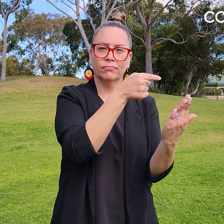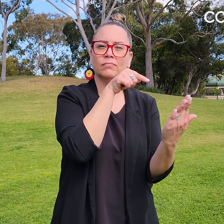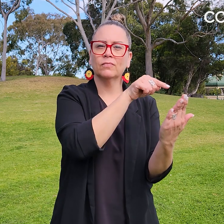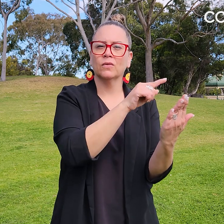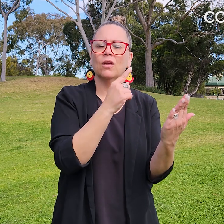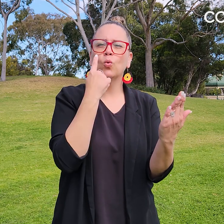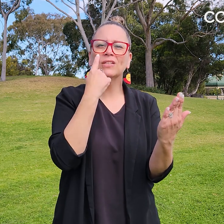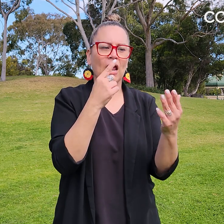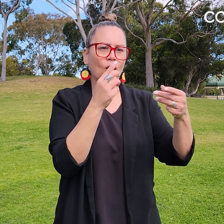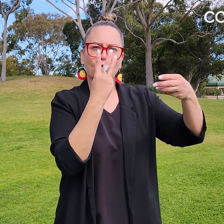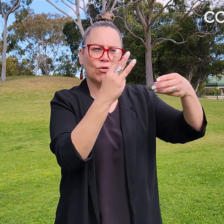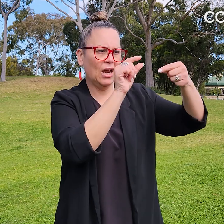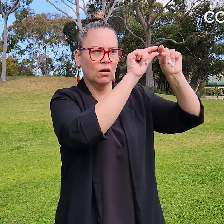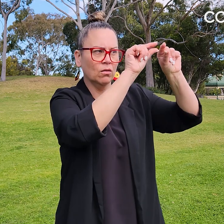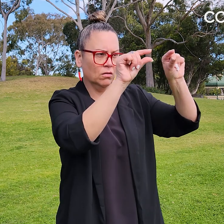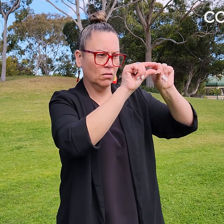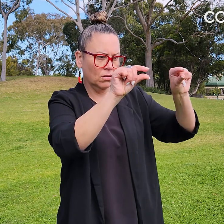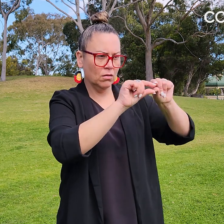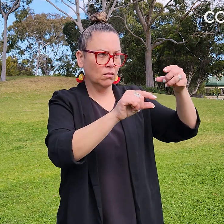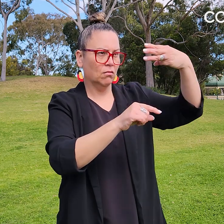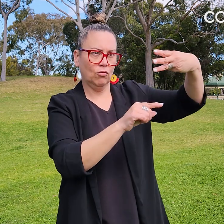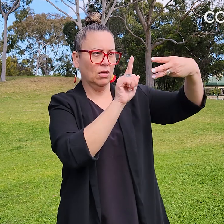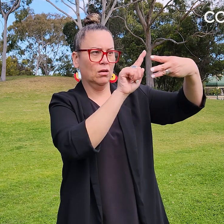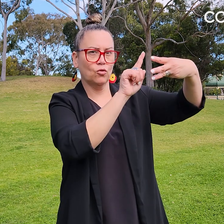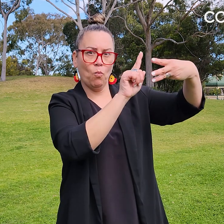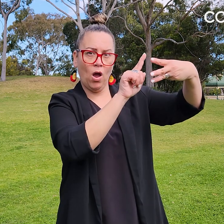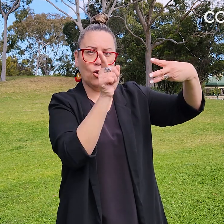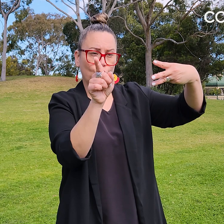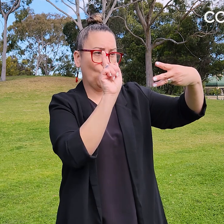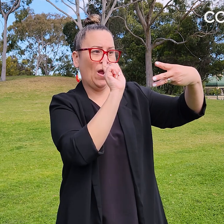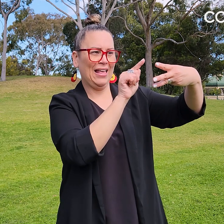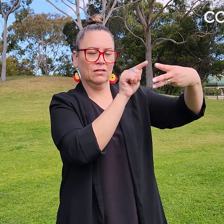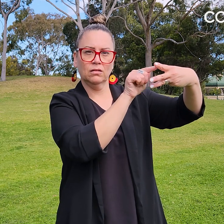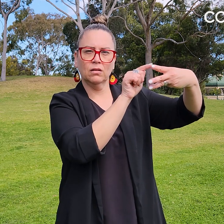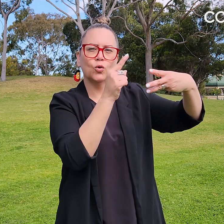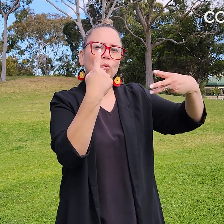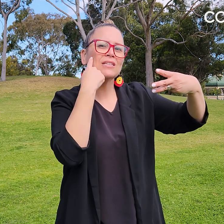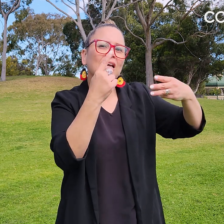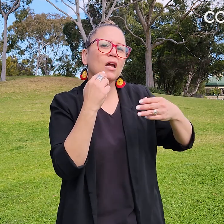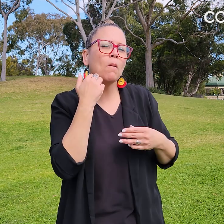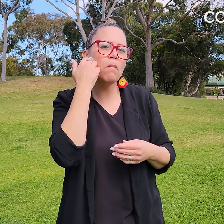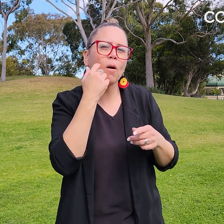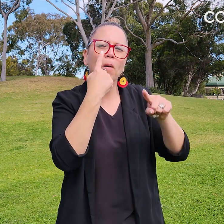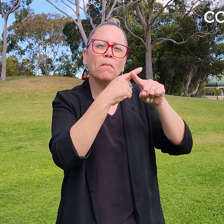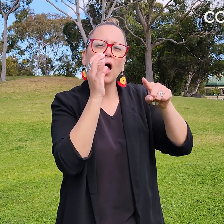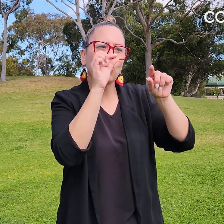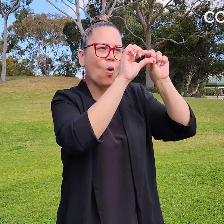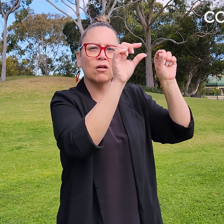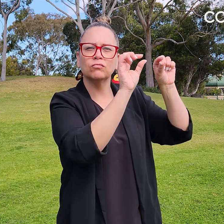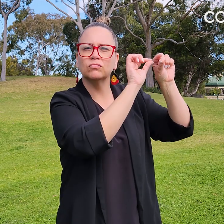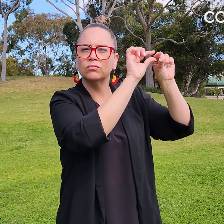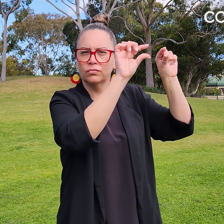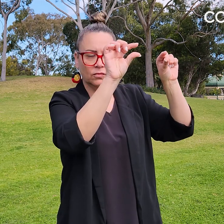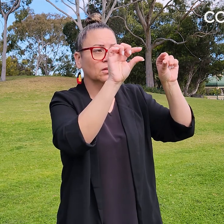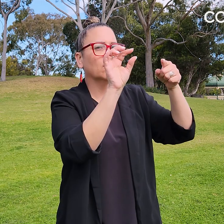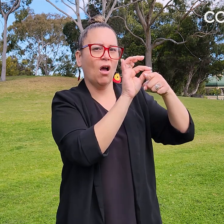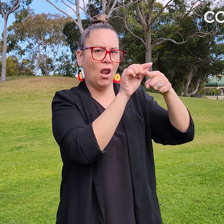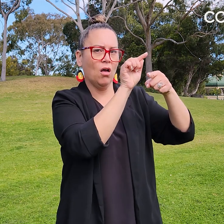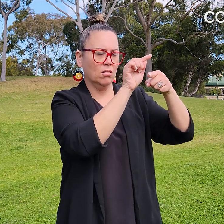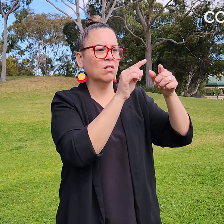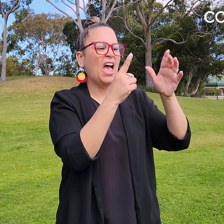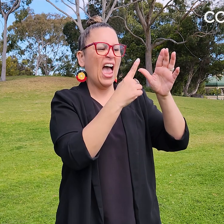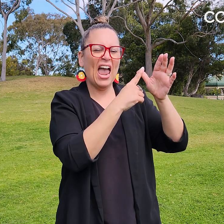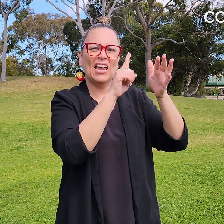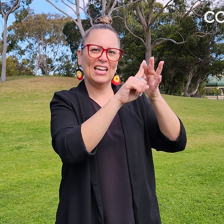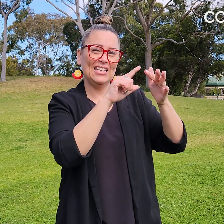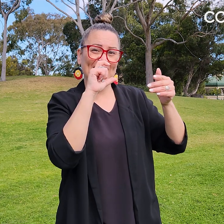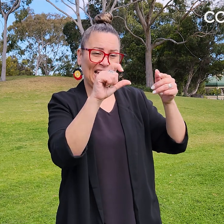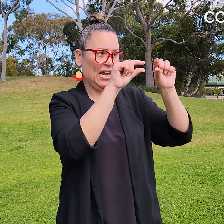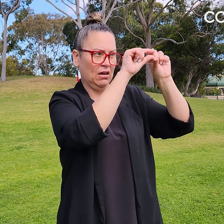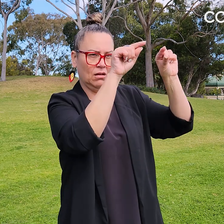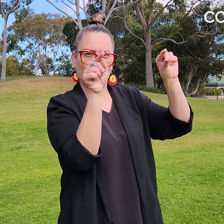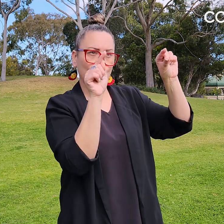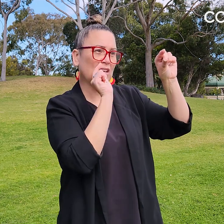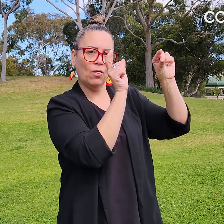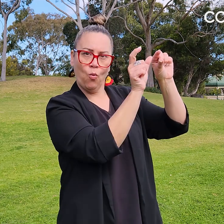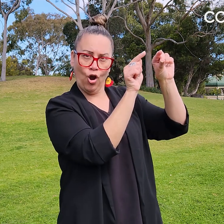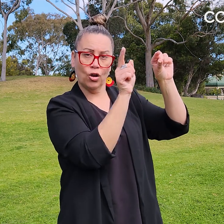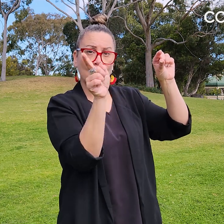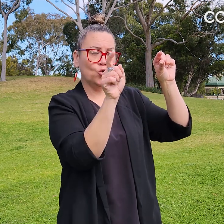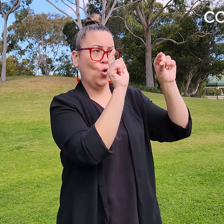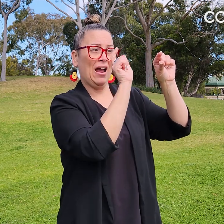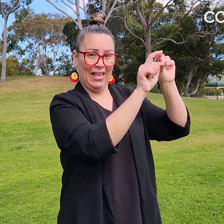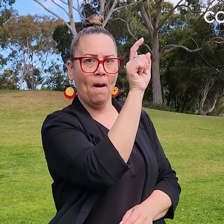and then tap the purple and white AEC button at the top,